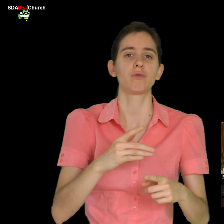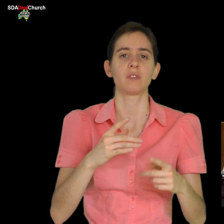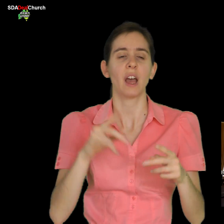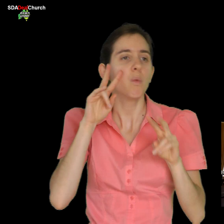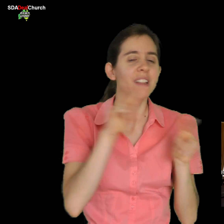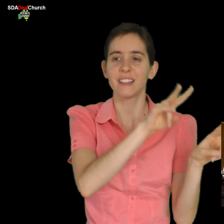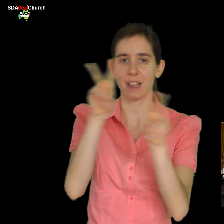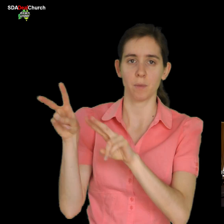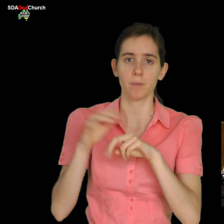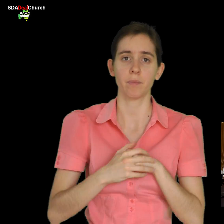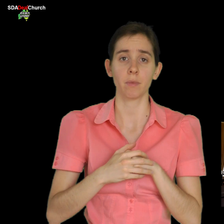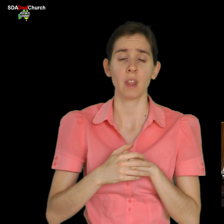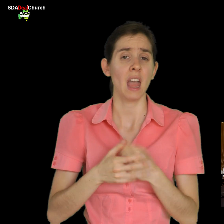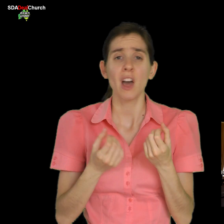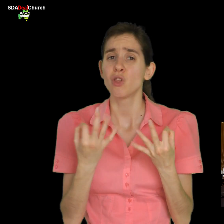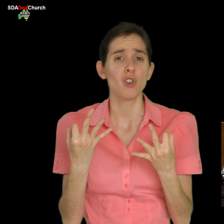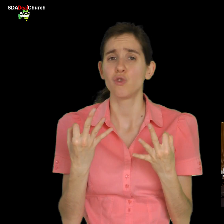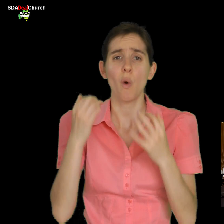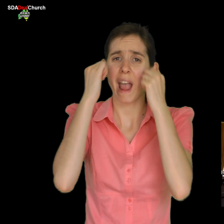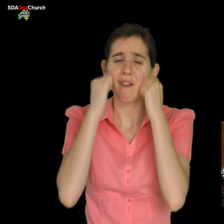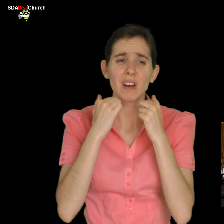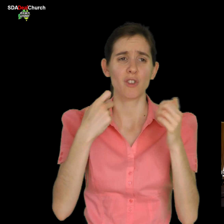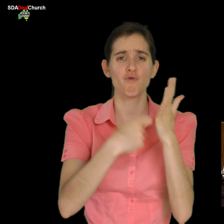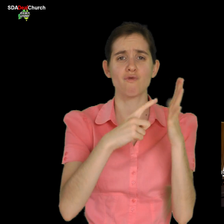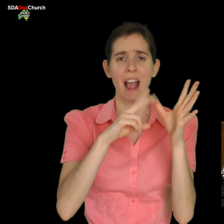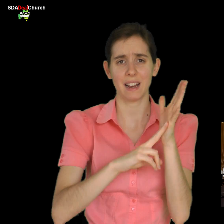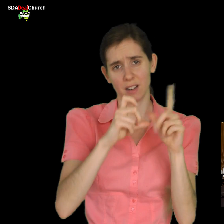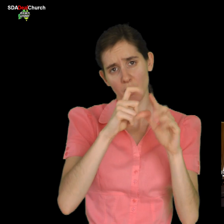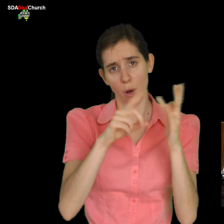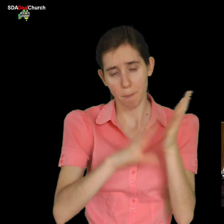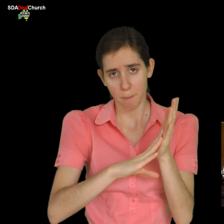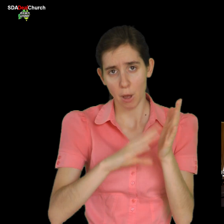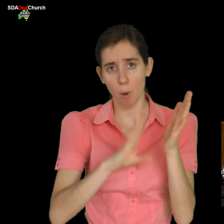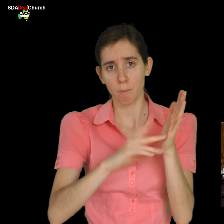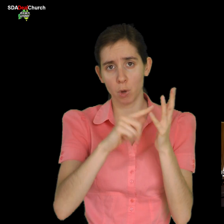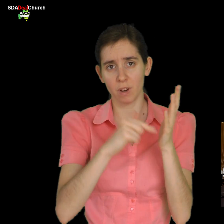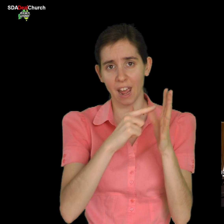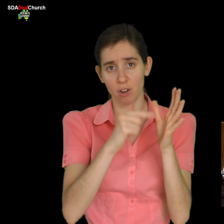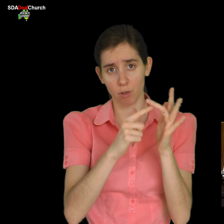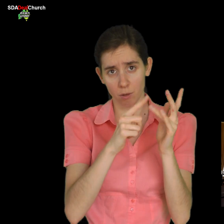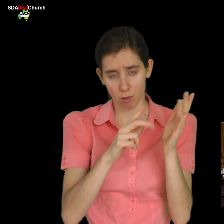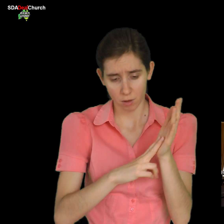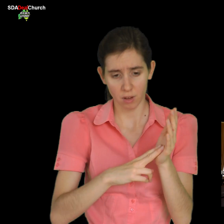absolutely no evidence that random mutations can produce complex advanced information